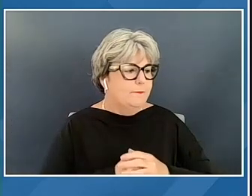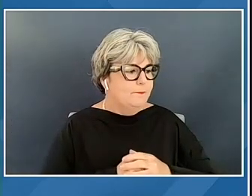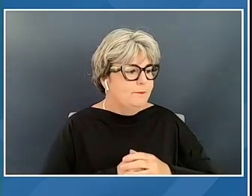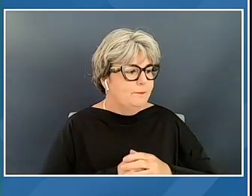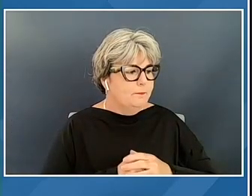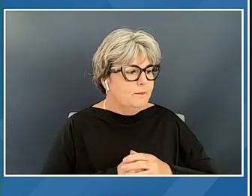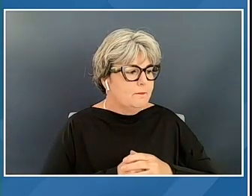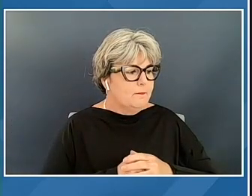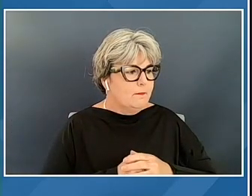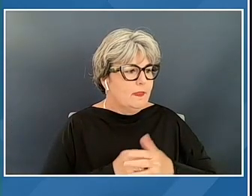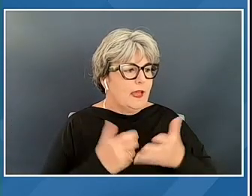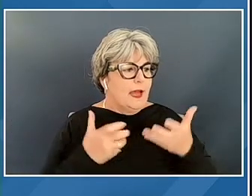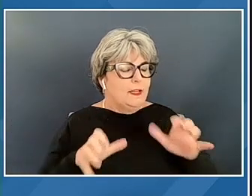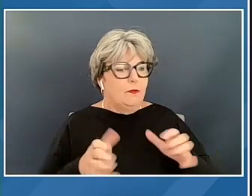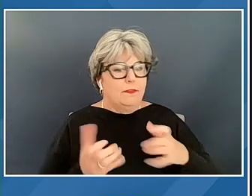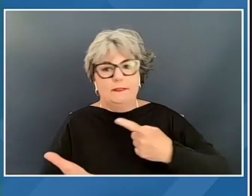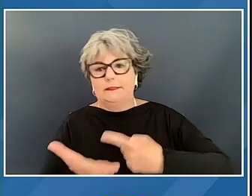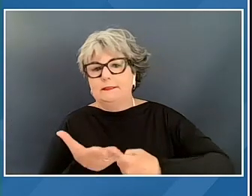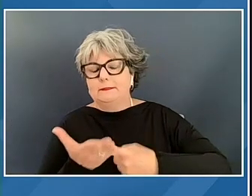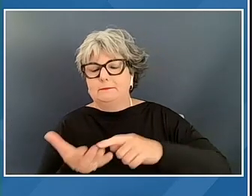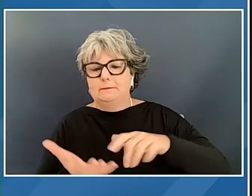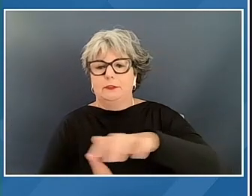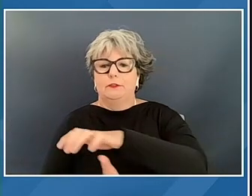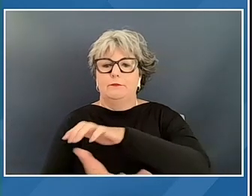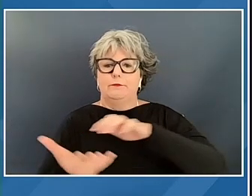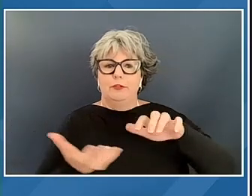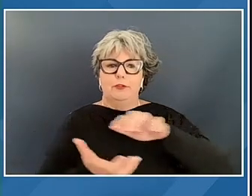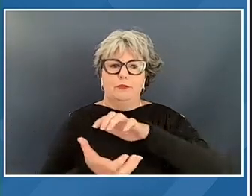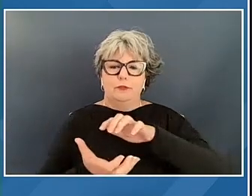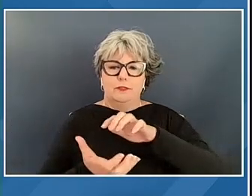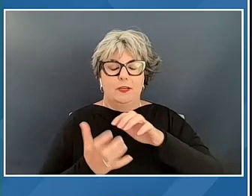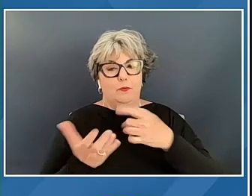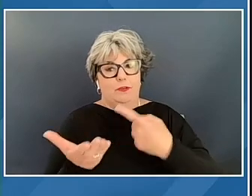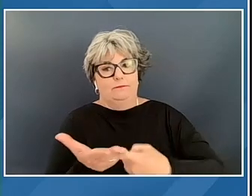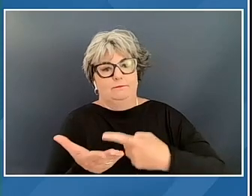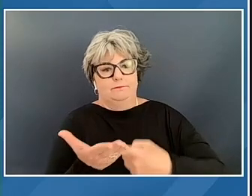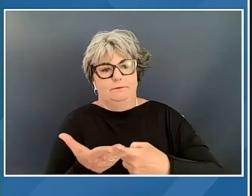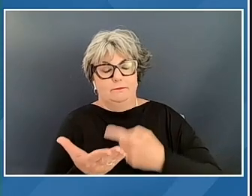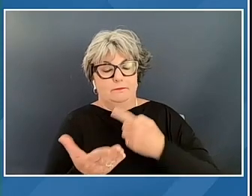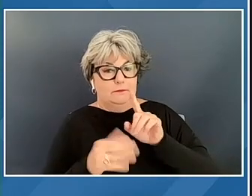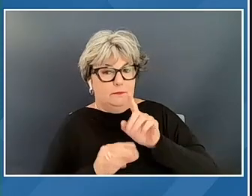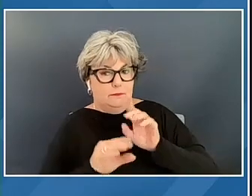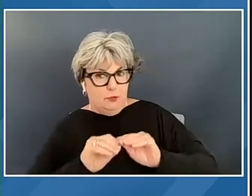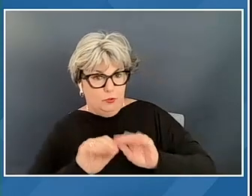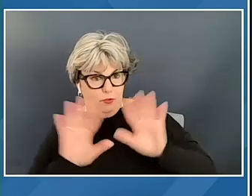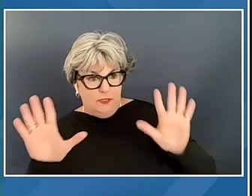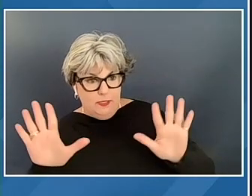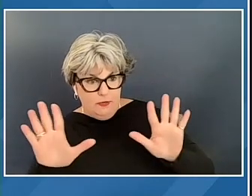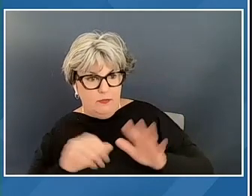discussions being confused by something that we've said at the table. Did that answer your question? Great. Thank you.